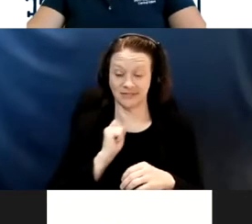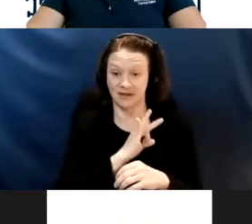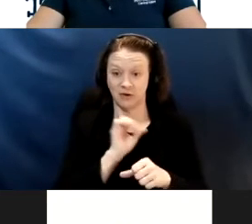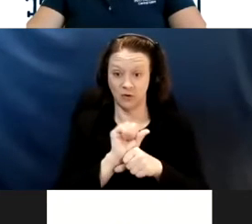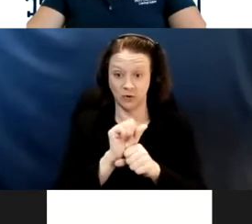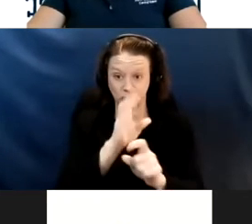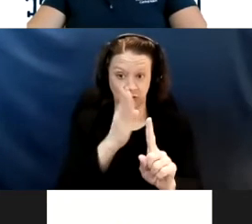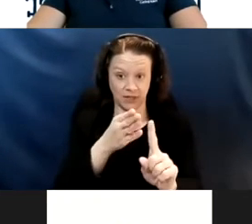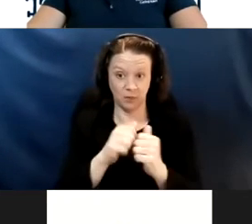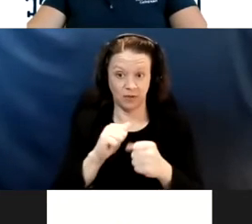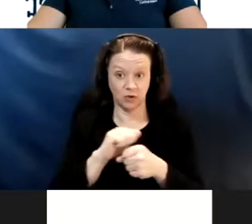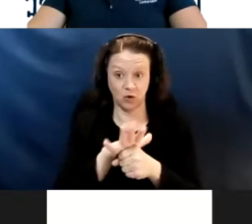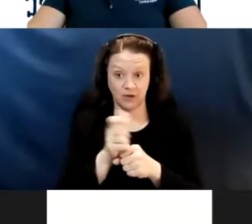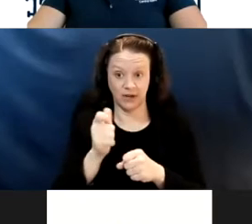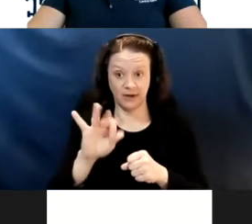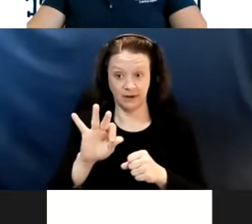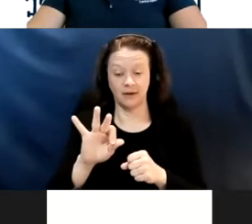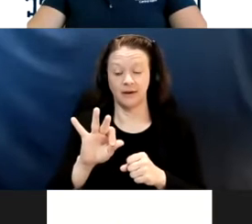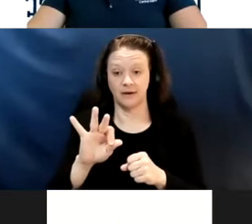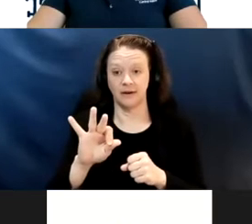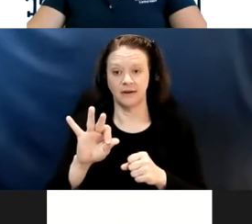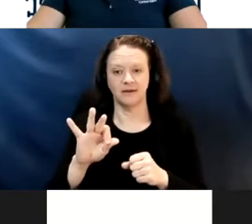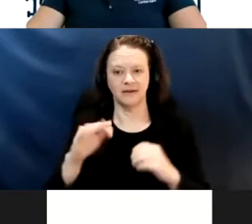with the COVID 19 equity projects.